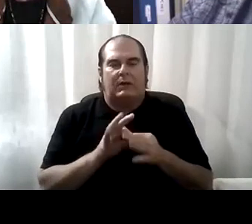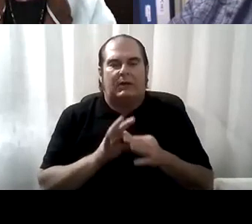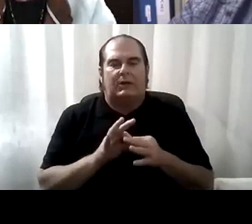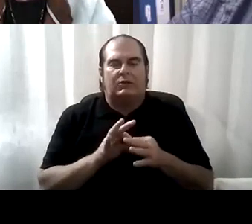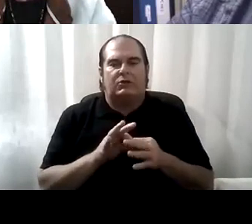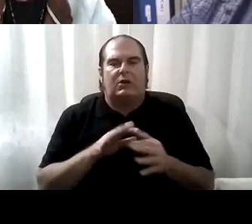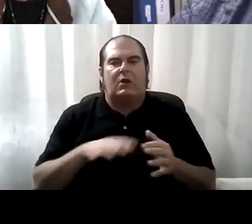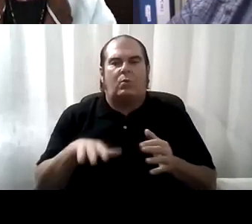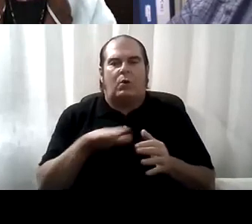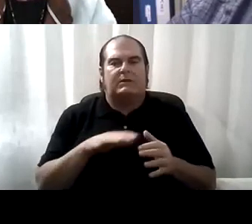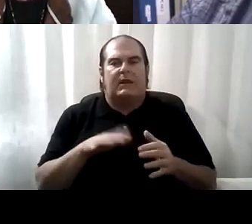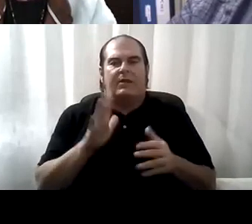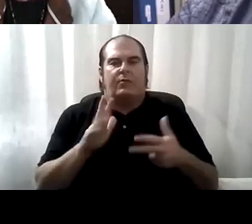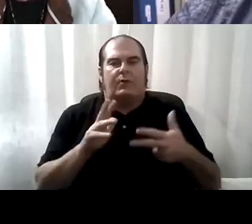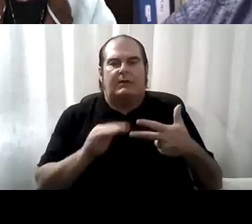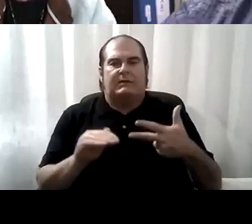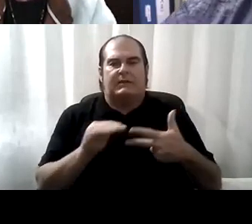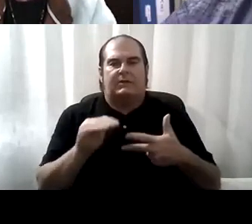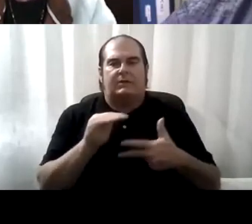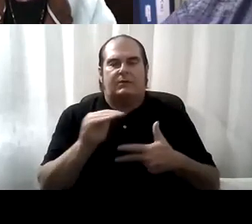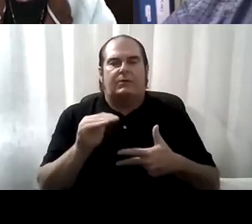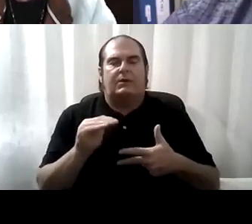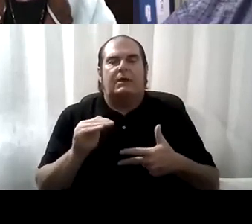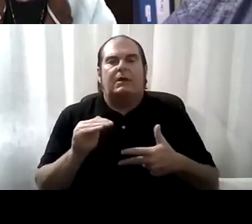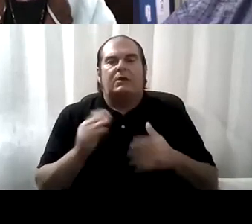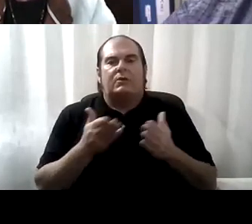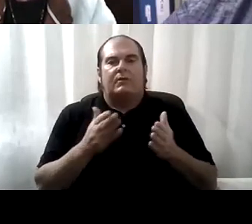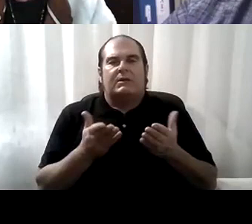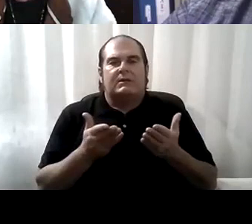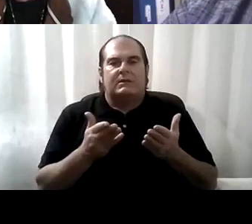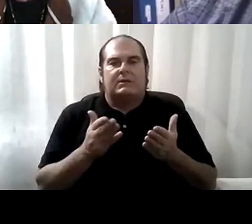system, and that amounts to about 12% of our adult population.